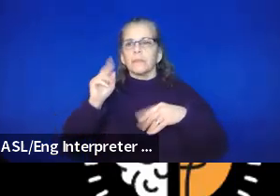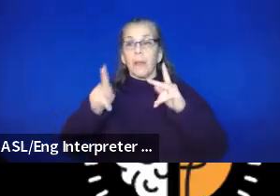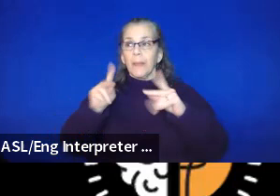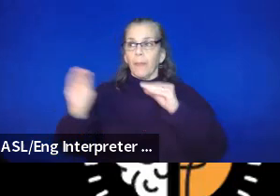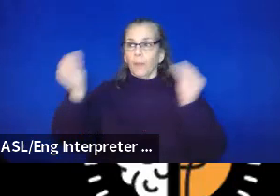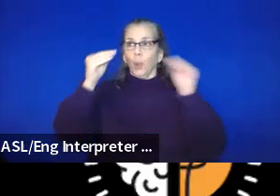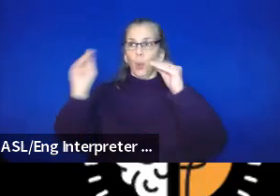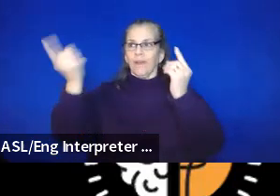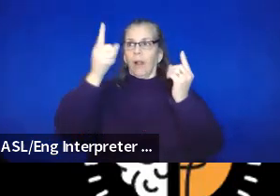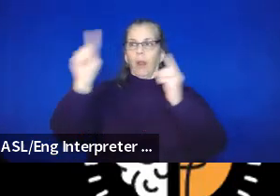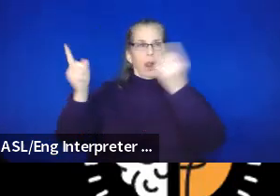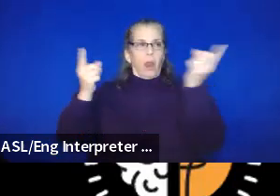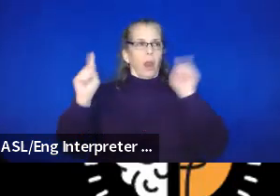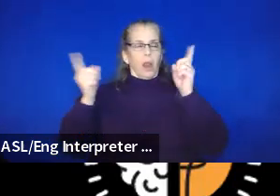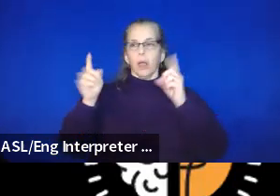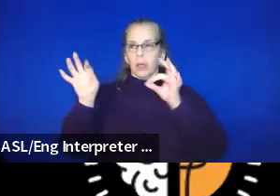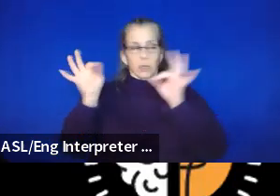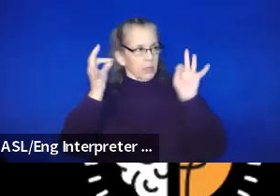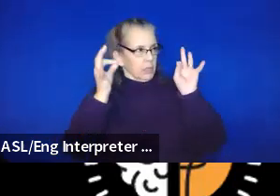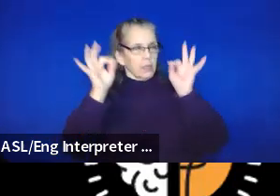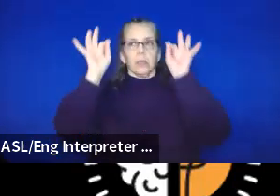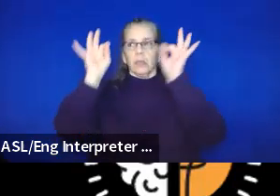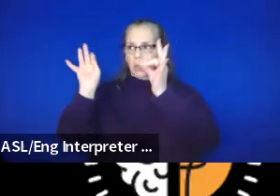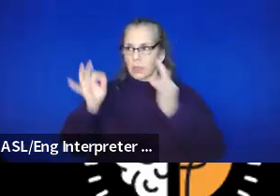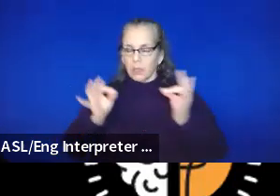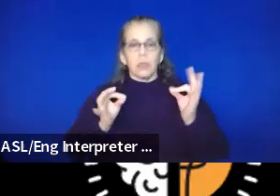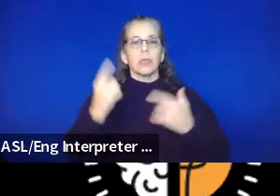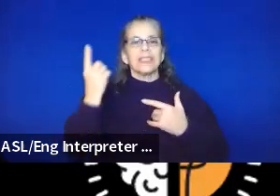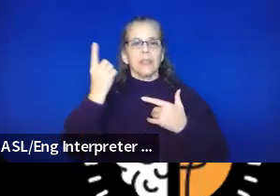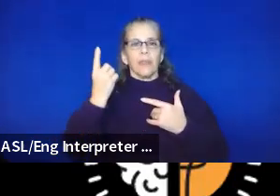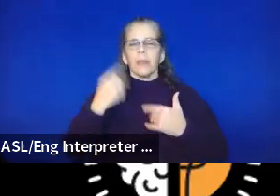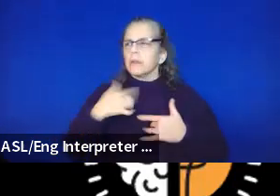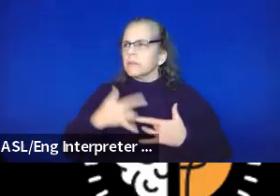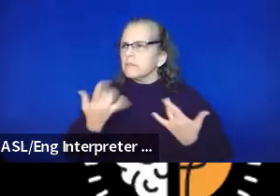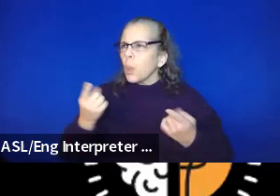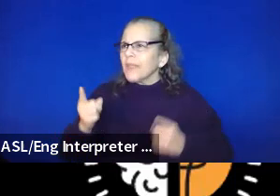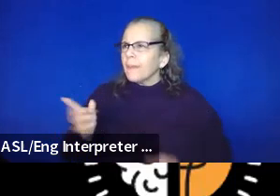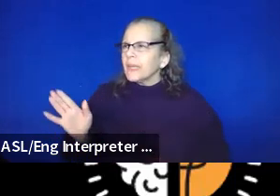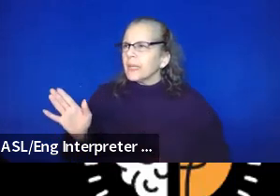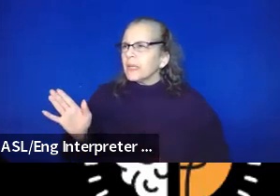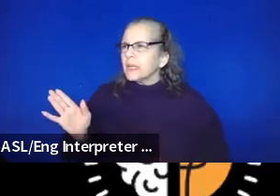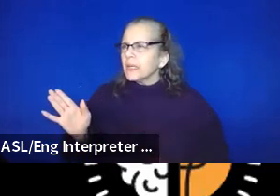If there's some movement that keys me in that I should ask what's going on.